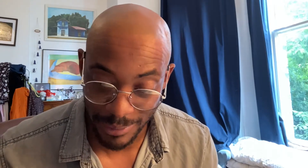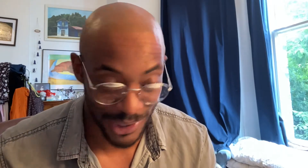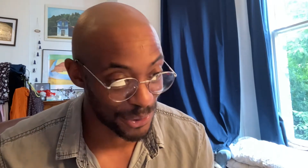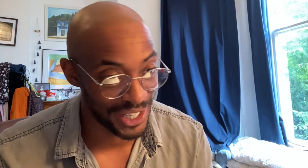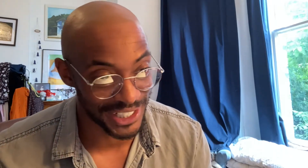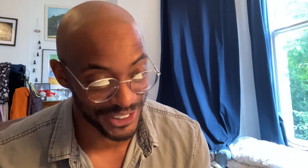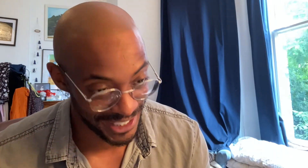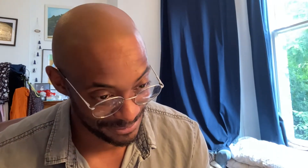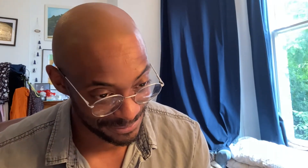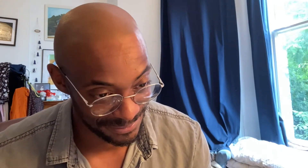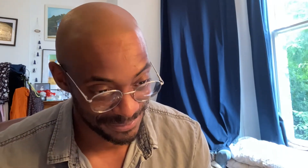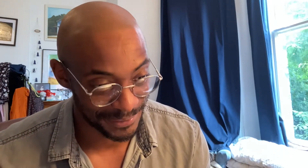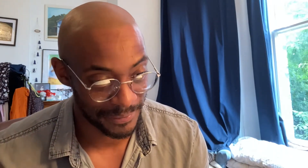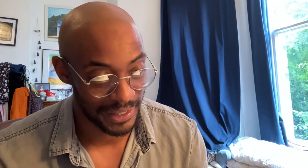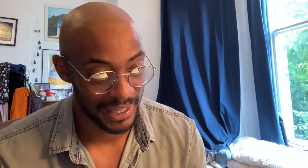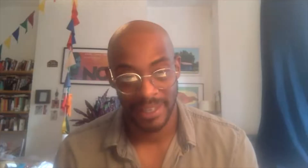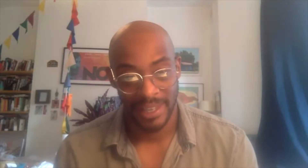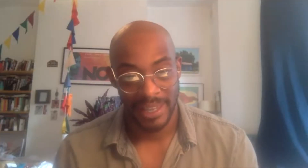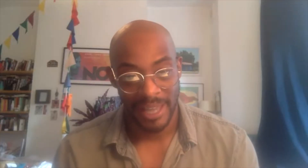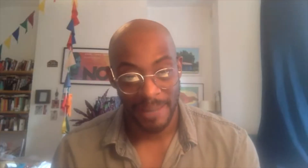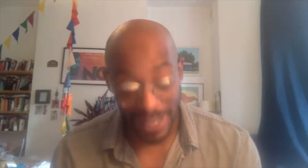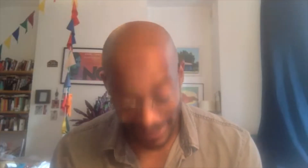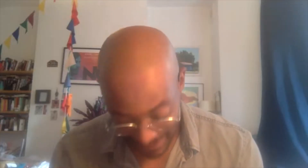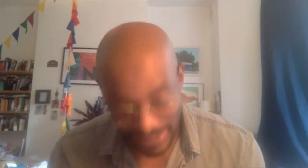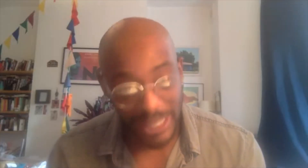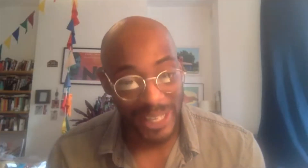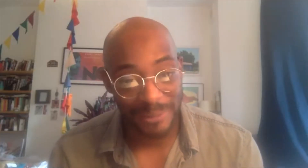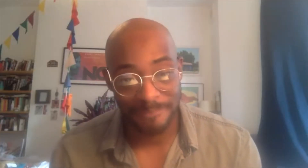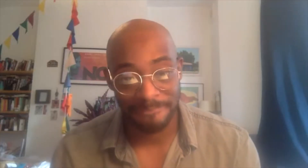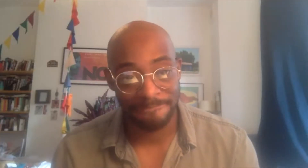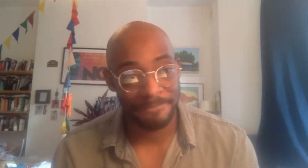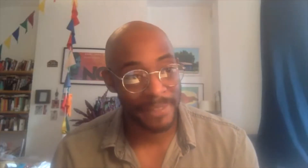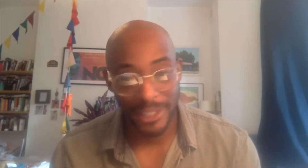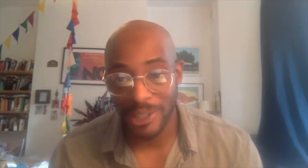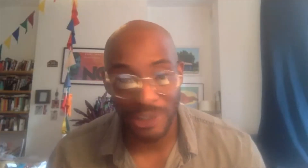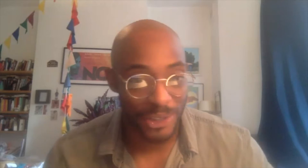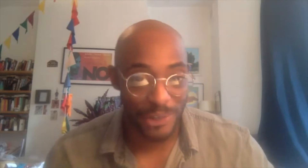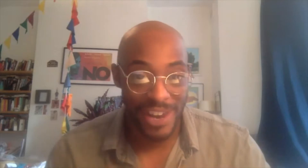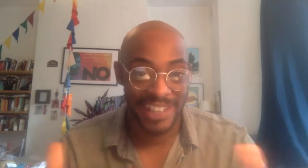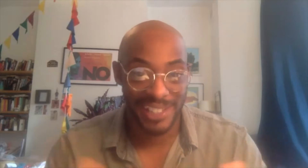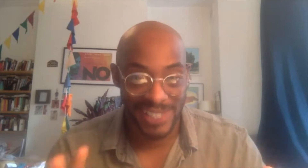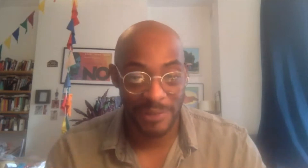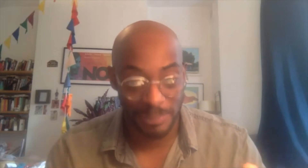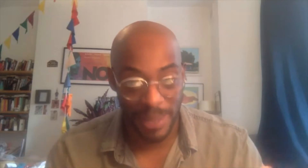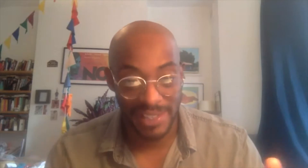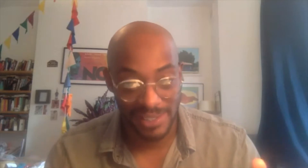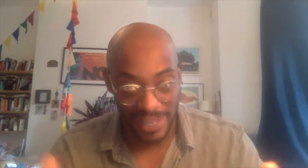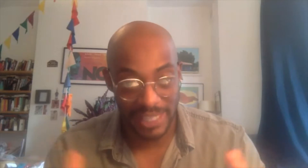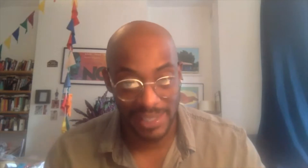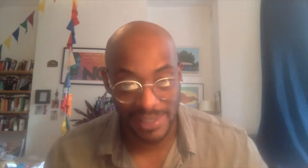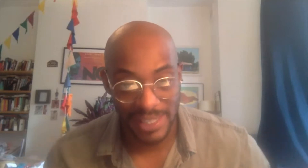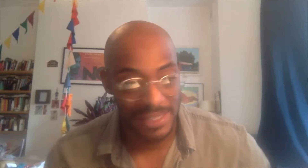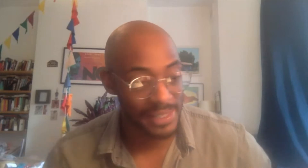I'm still working on it, but - you know, creating a safe space like this is -